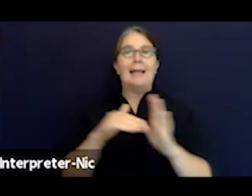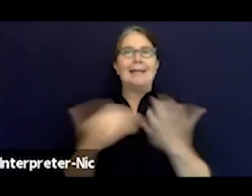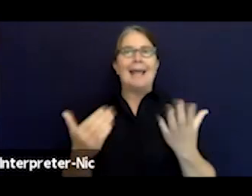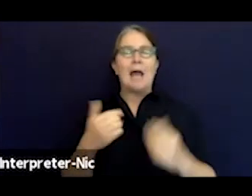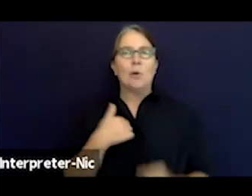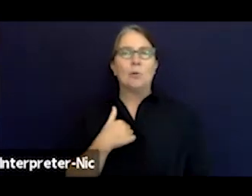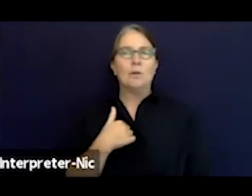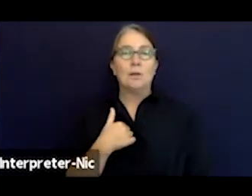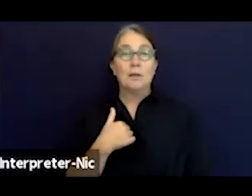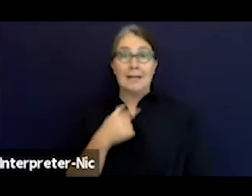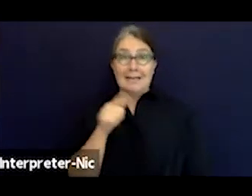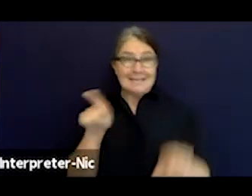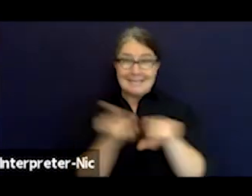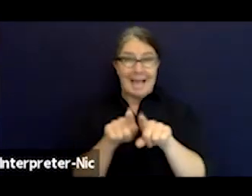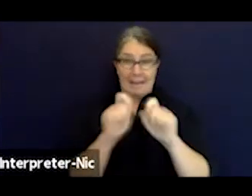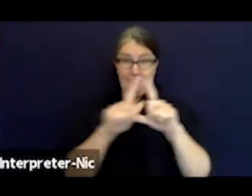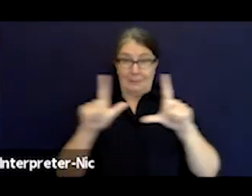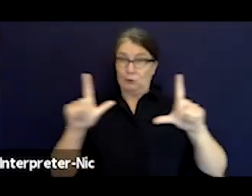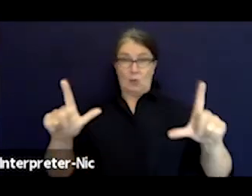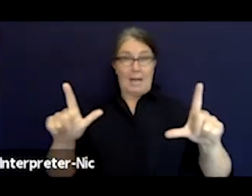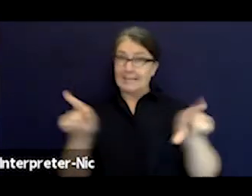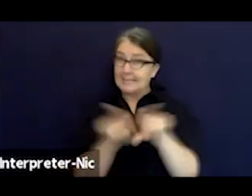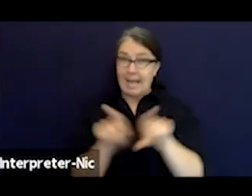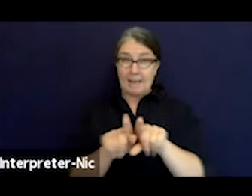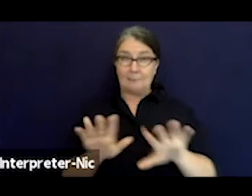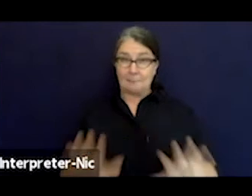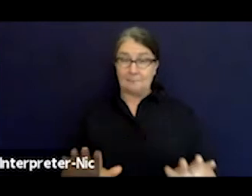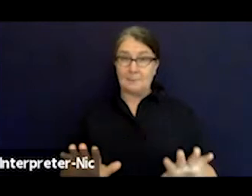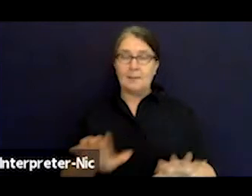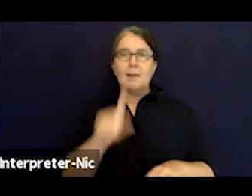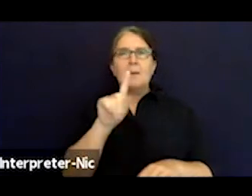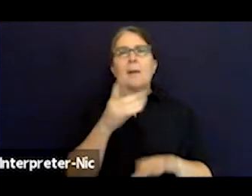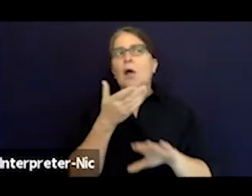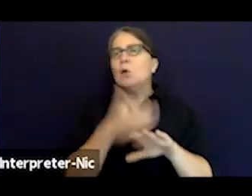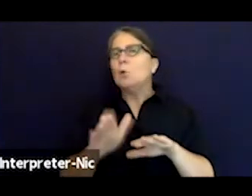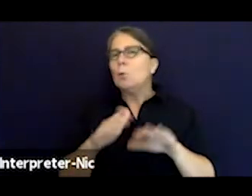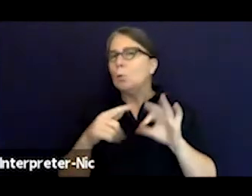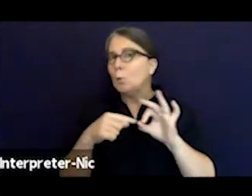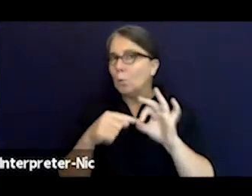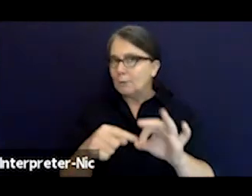The same image with all of the students attending the lecture, but it's a new question. Now, put